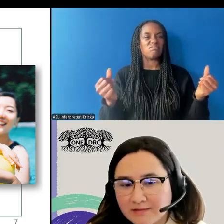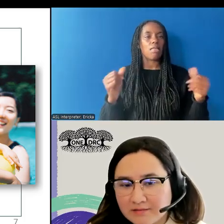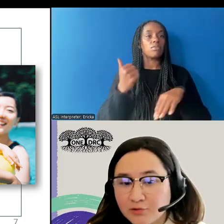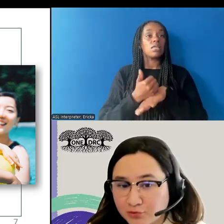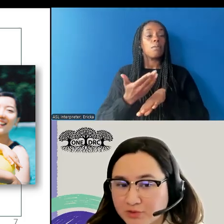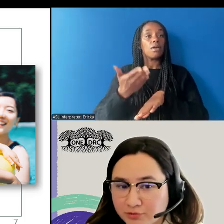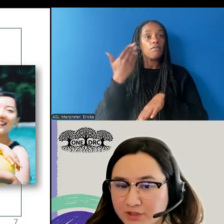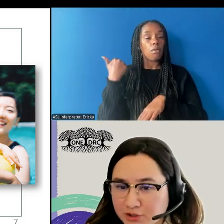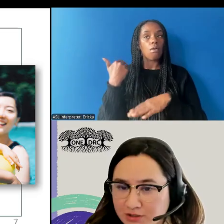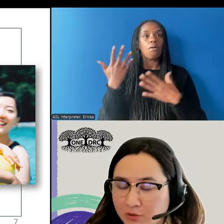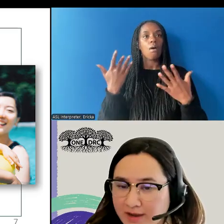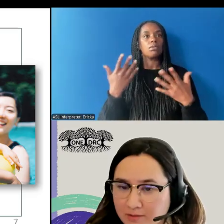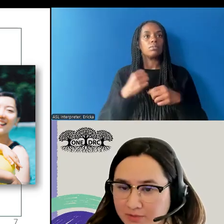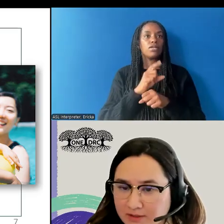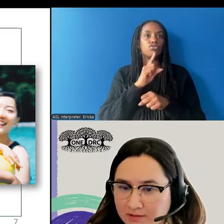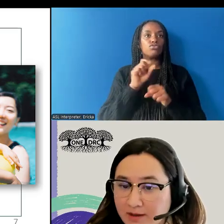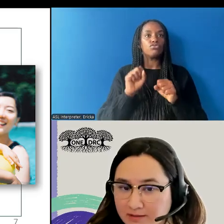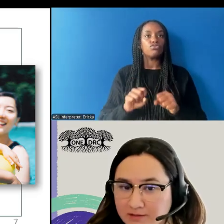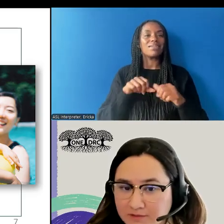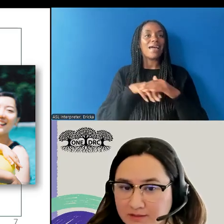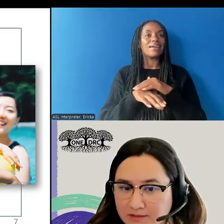social recreation or camping activities.